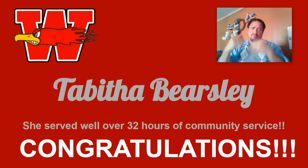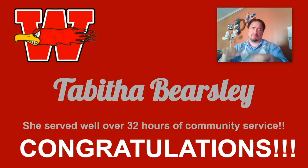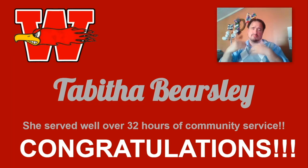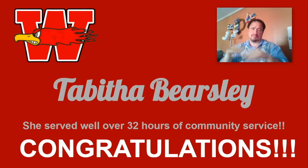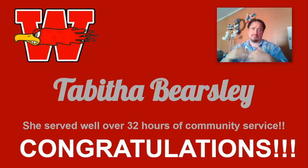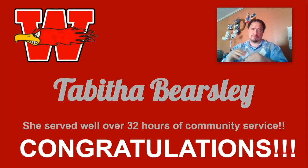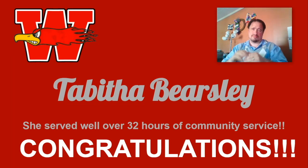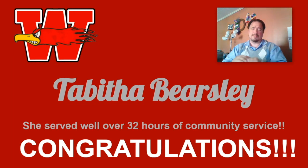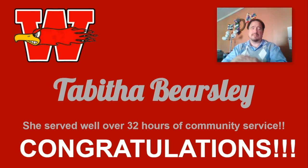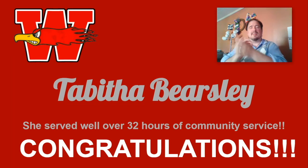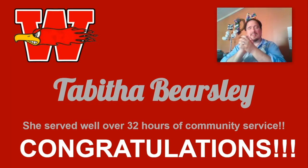Congratulations.